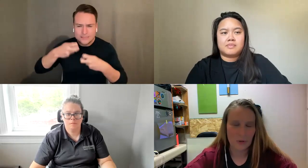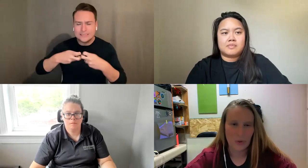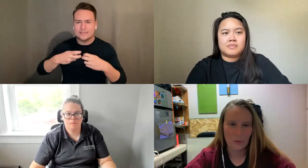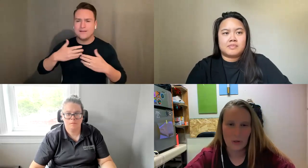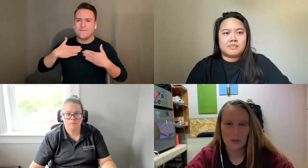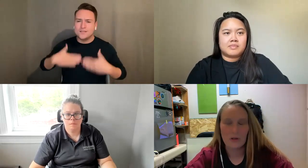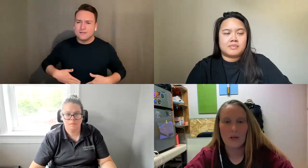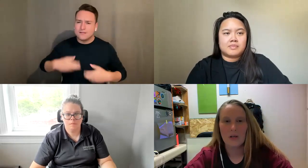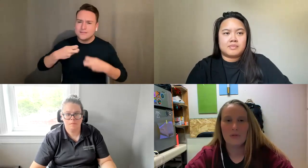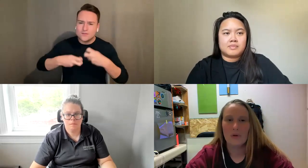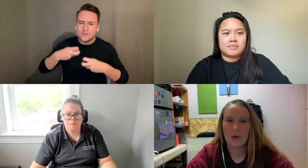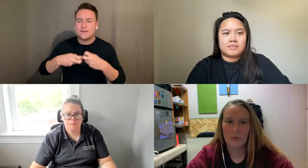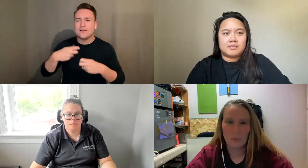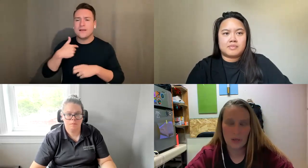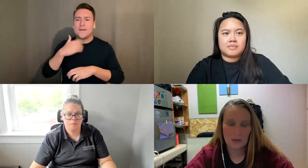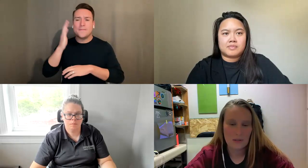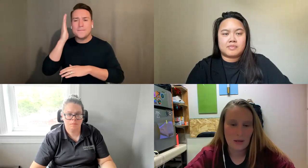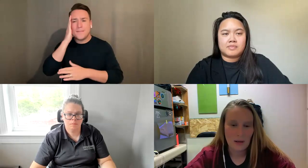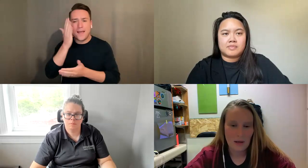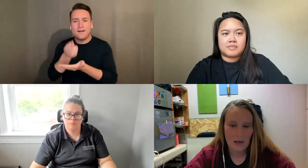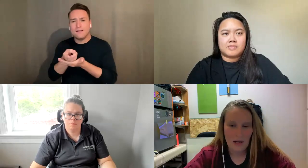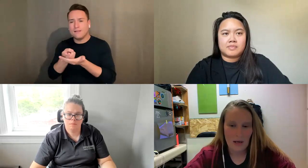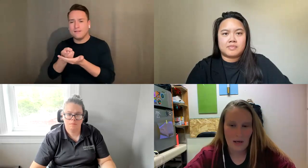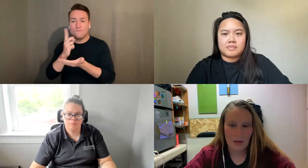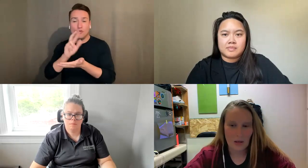I was bed ridden for about three weeks.